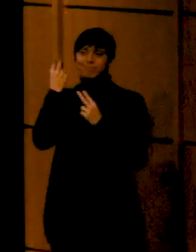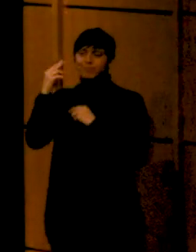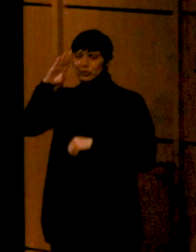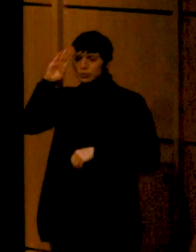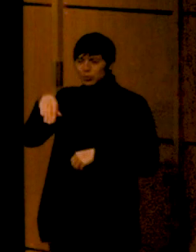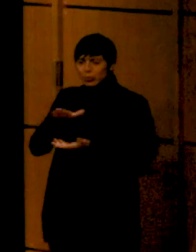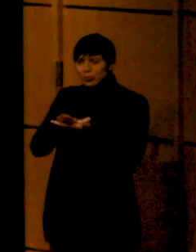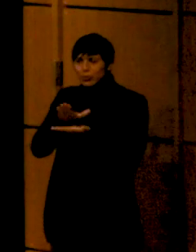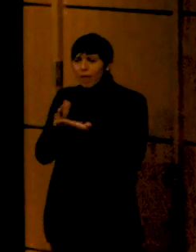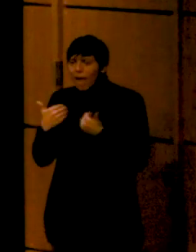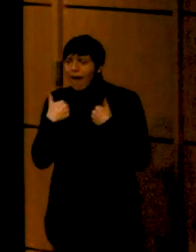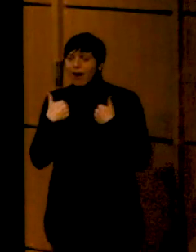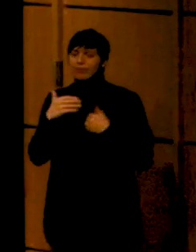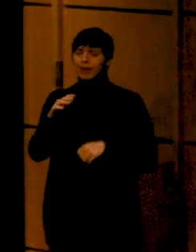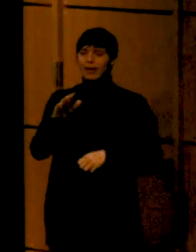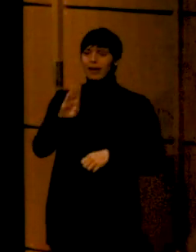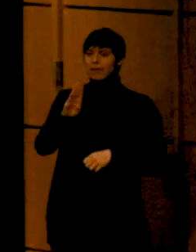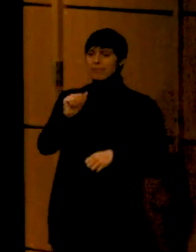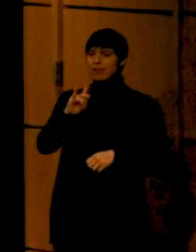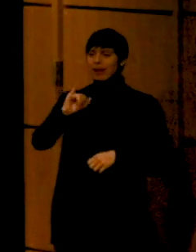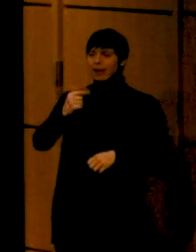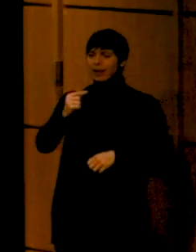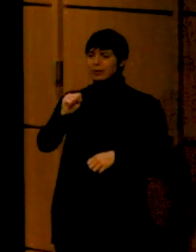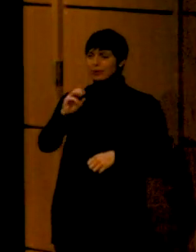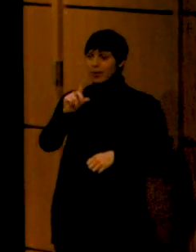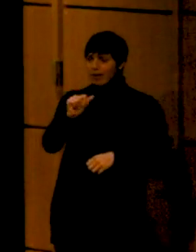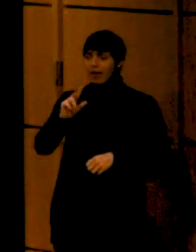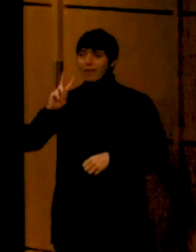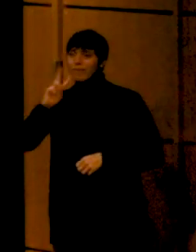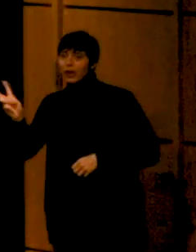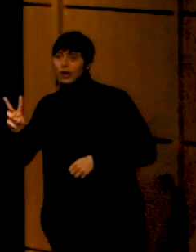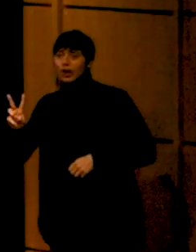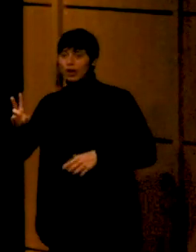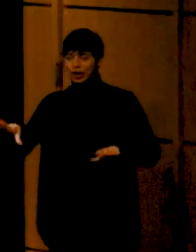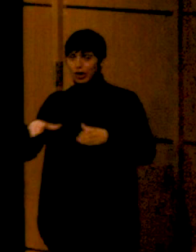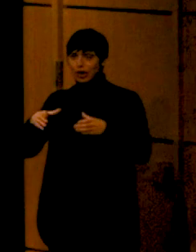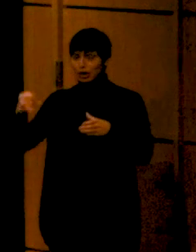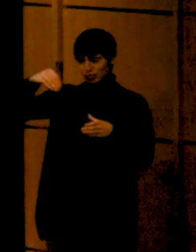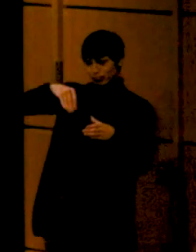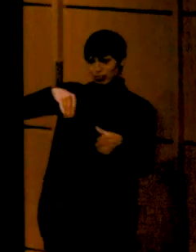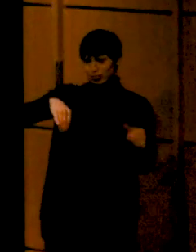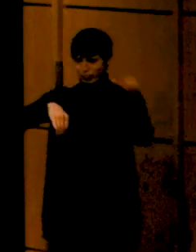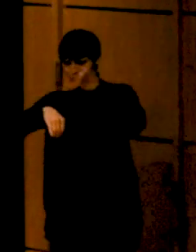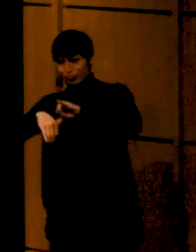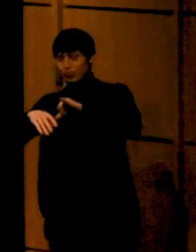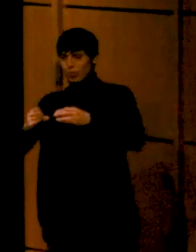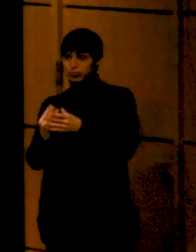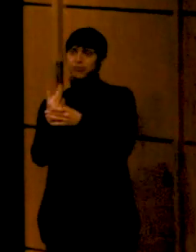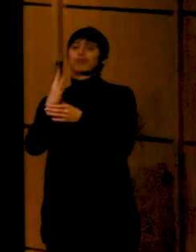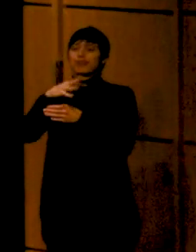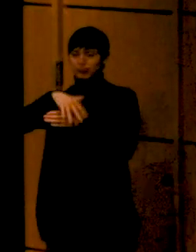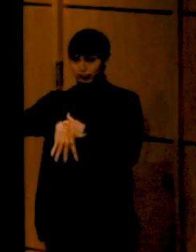vinegar and that did it.